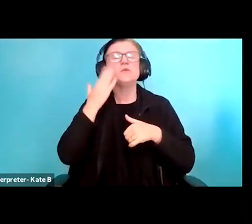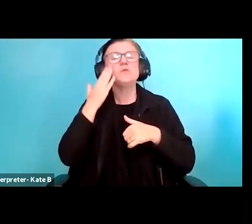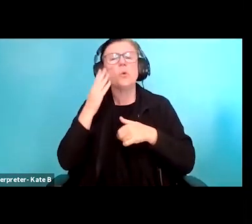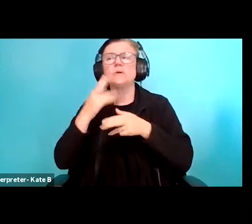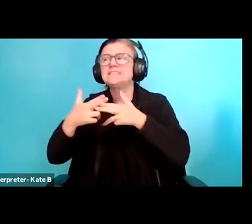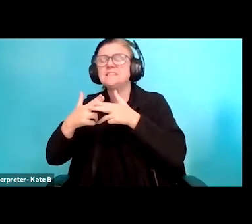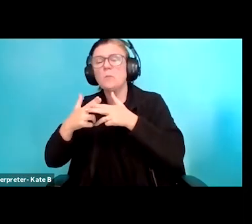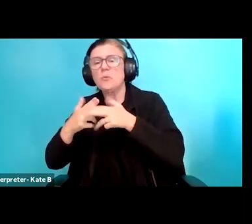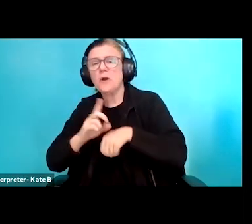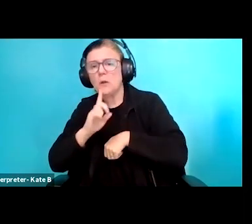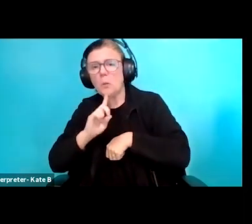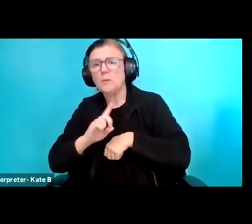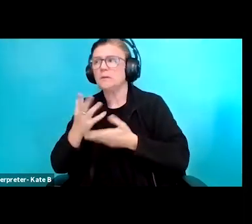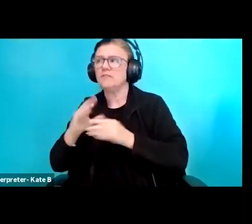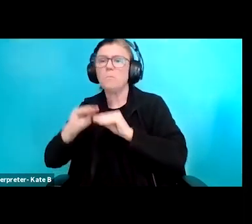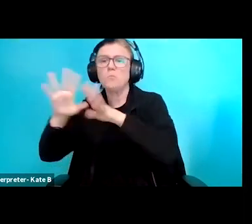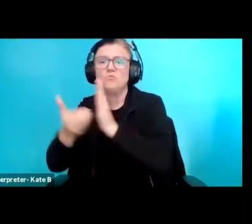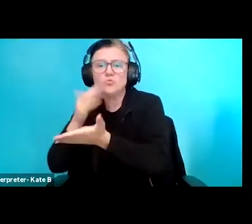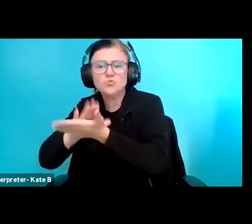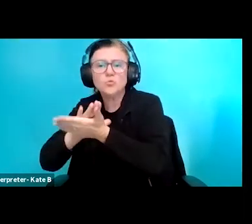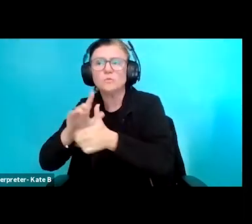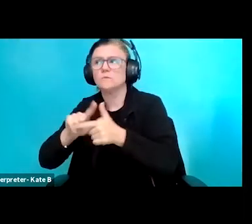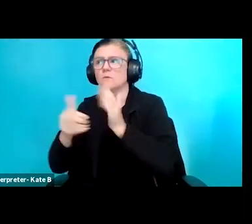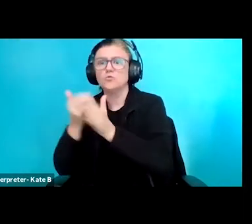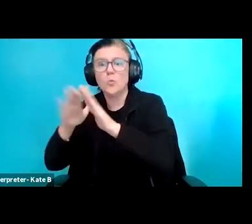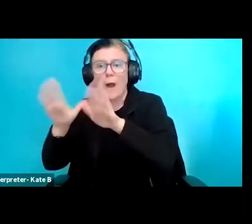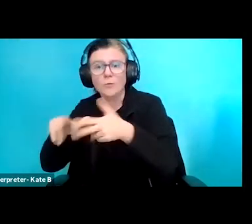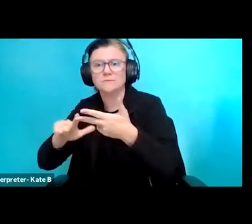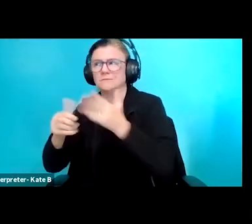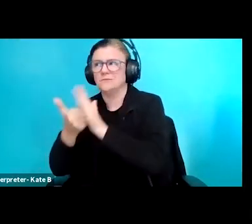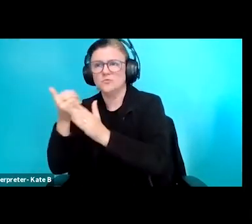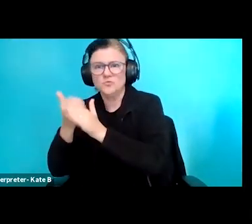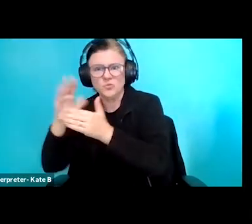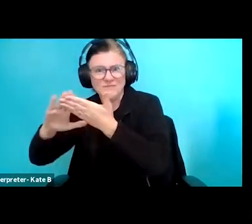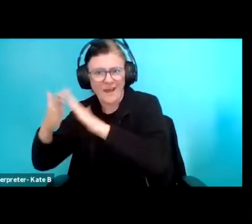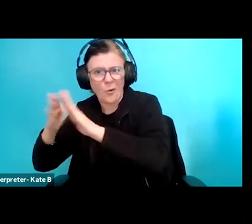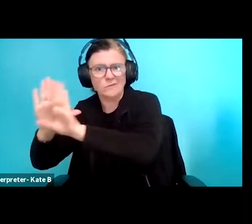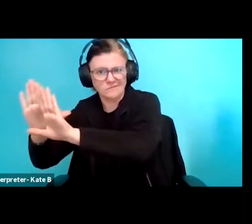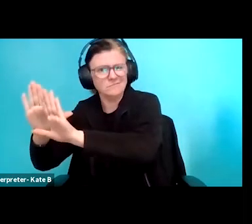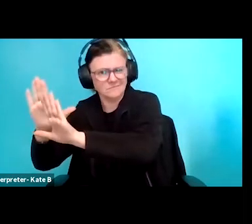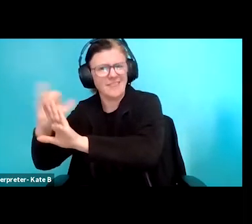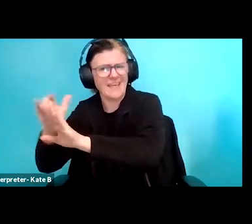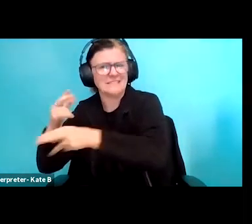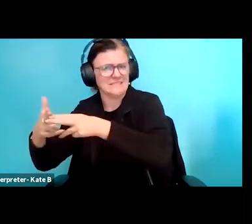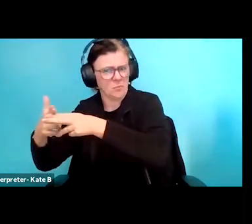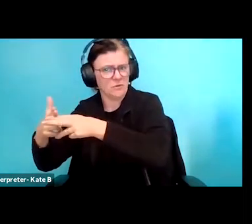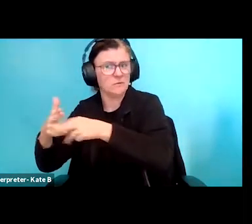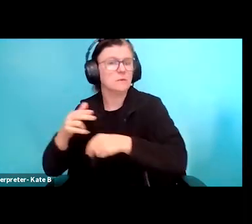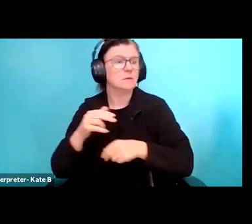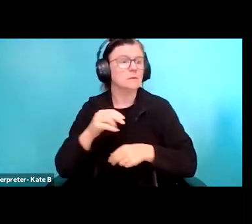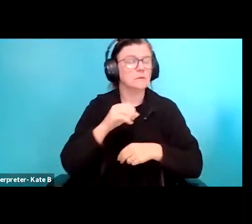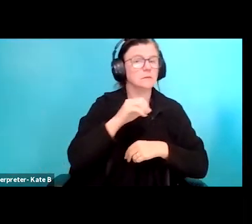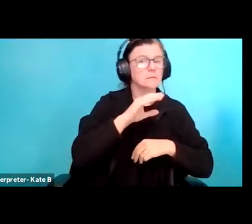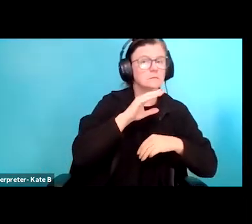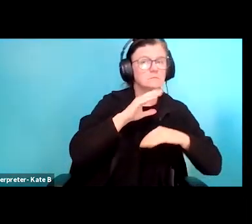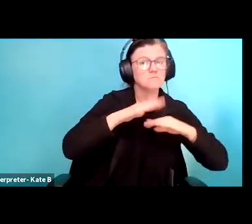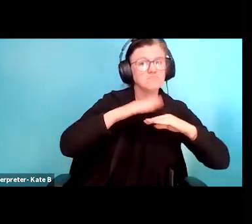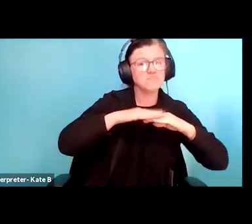to a new location moving to a new job. For older adults, other disruptive life changes can occur.